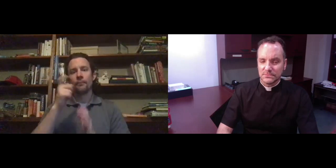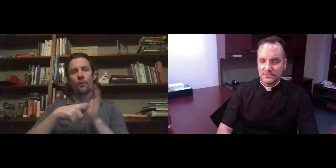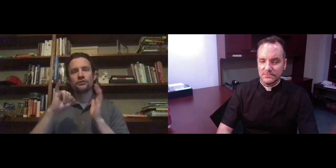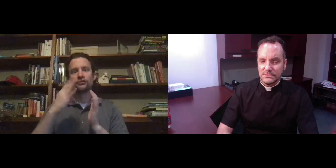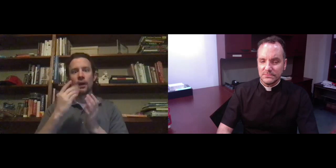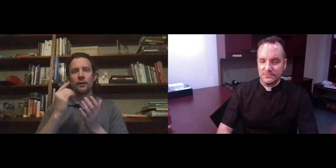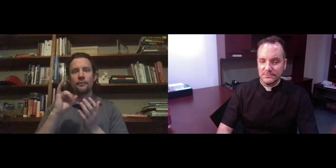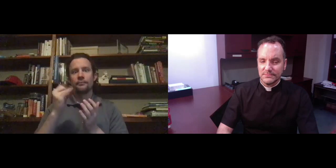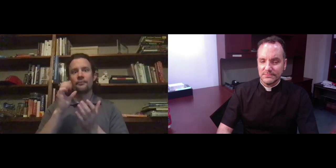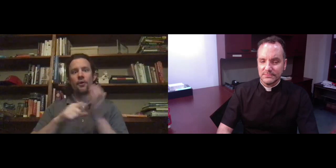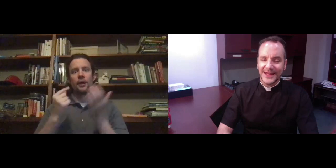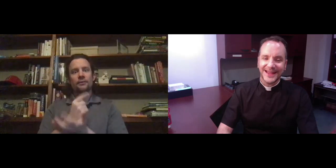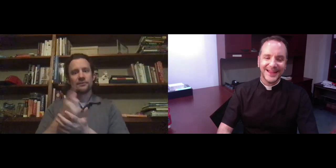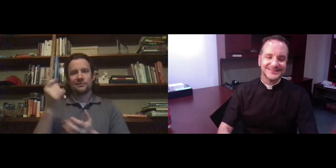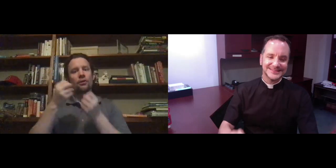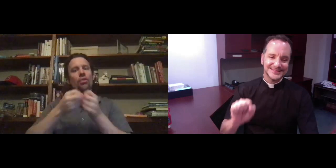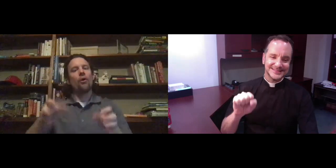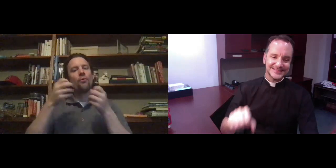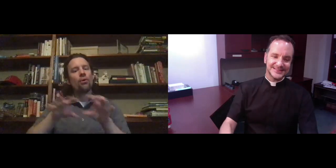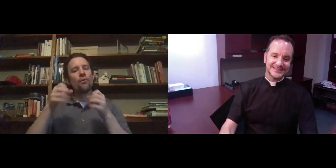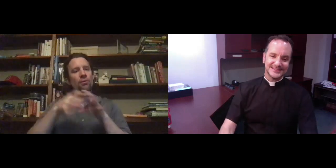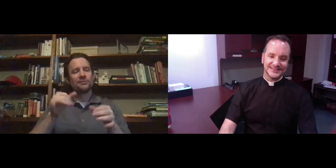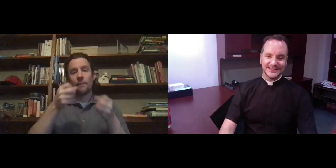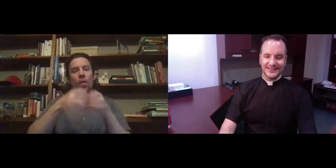it's just like we read about in the book of Job from the Bible.